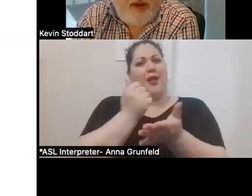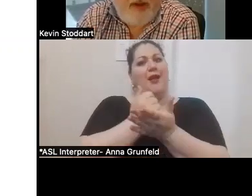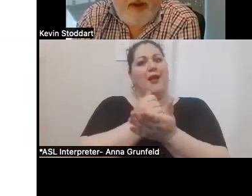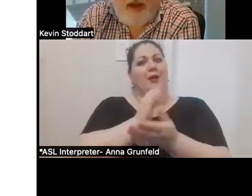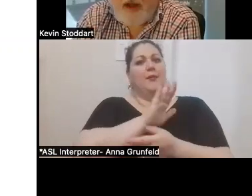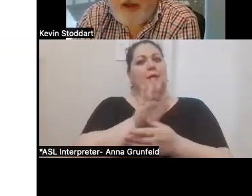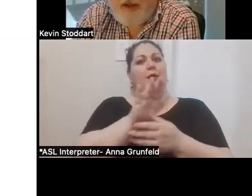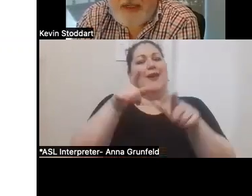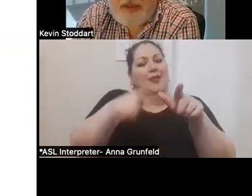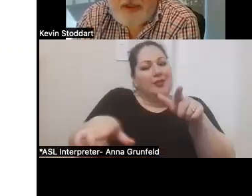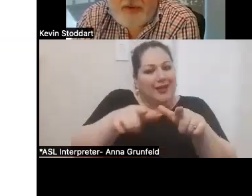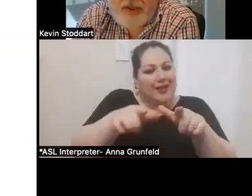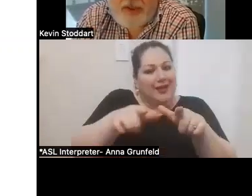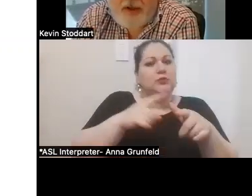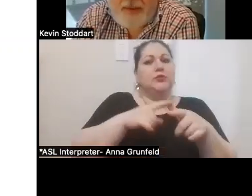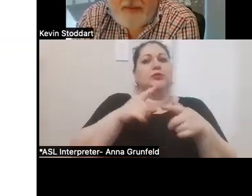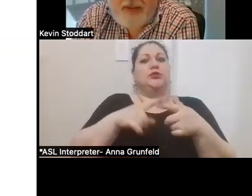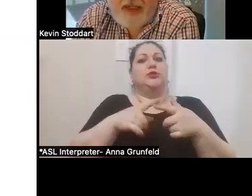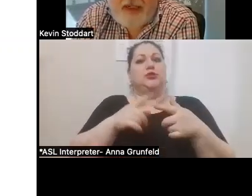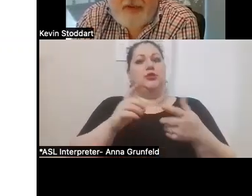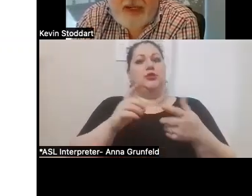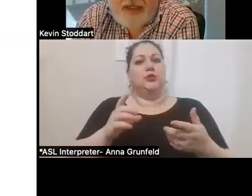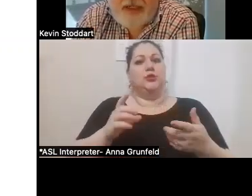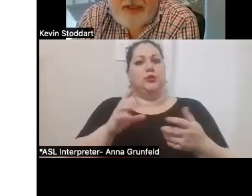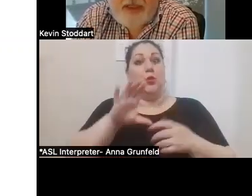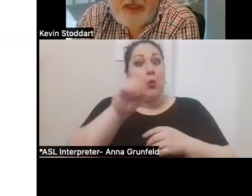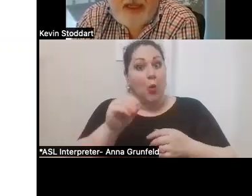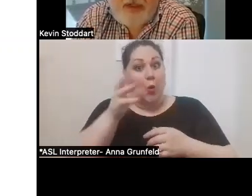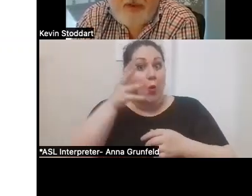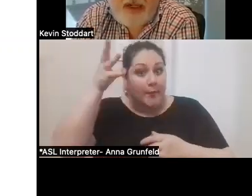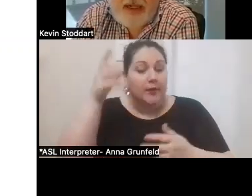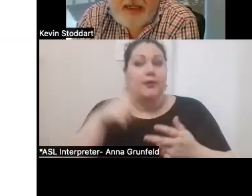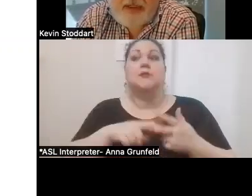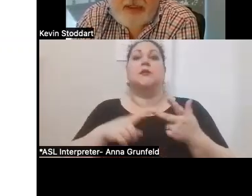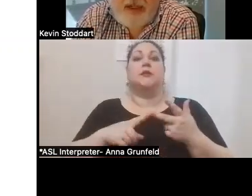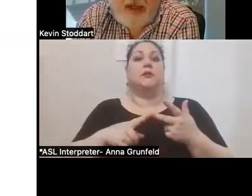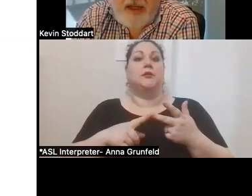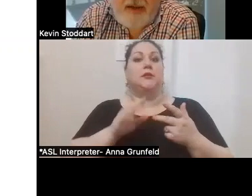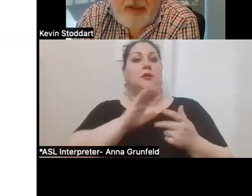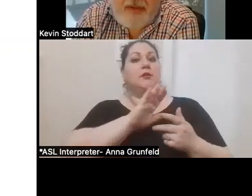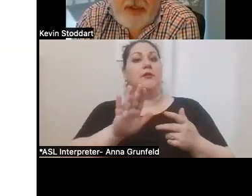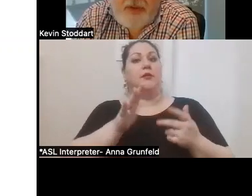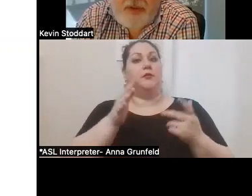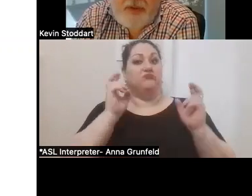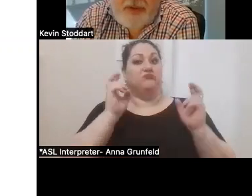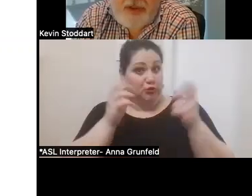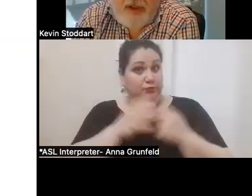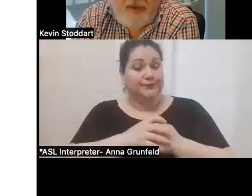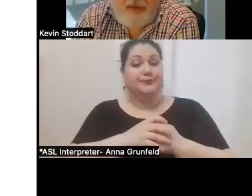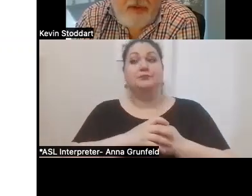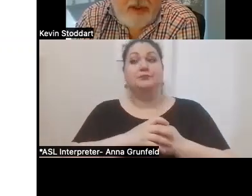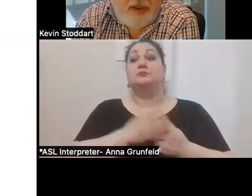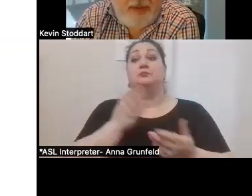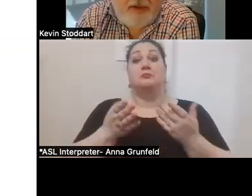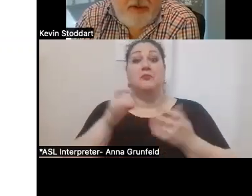Occupational therapy might address the sensory needs of individuals on the spectrum.